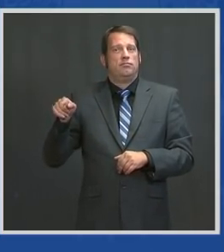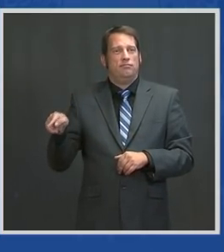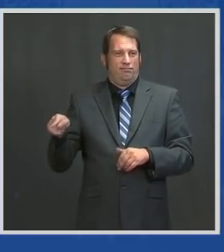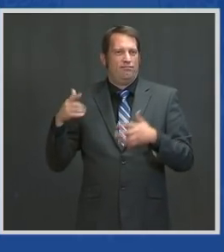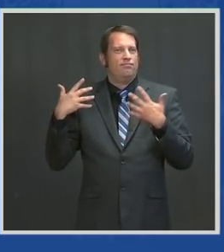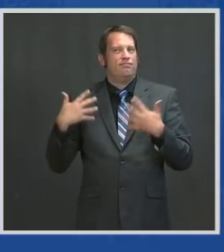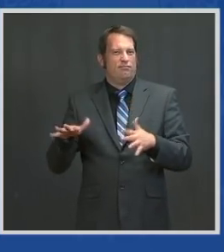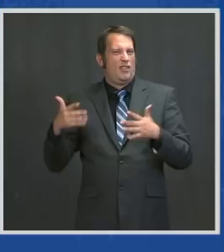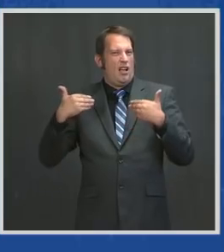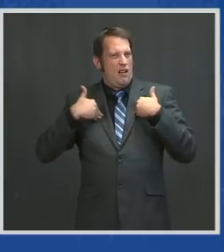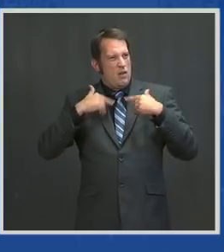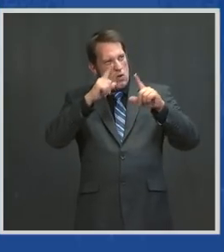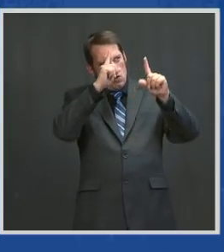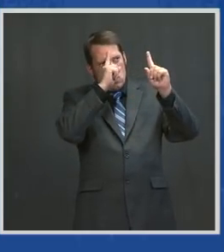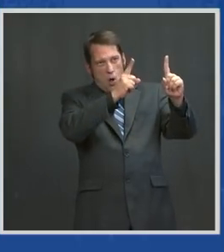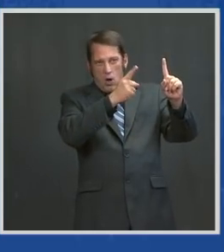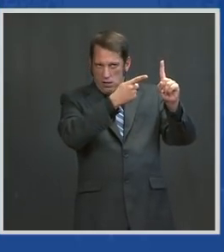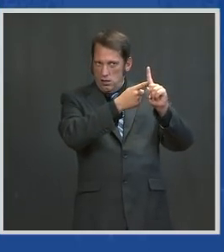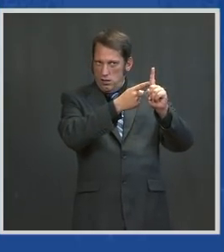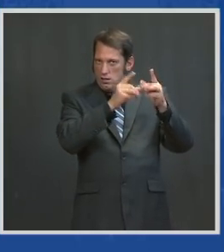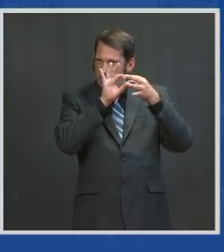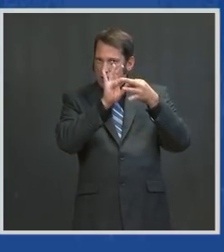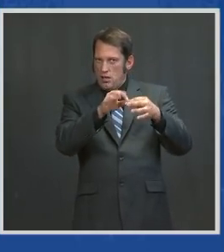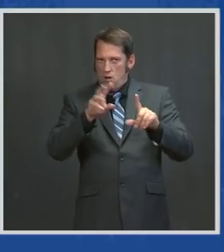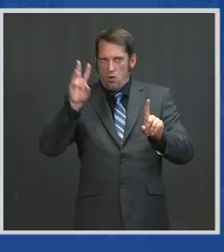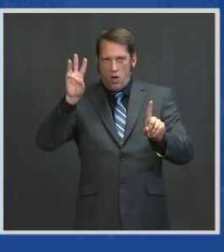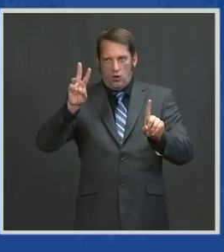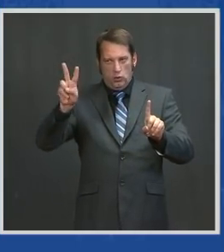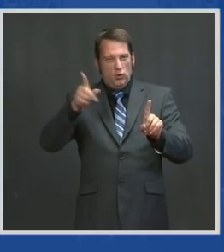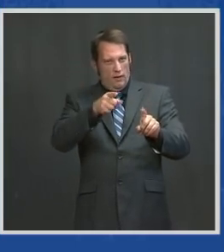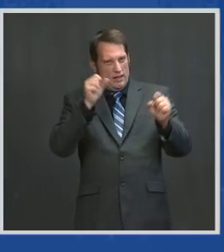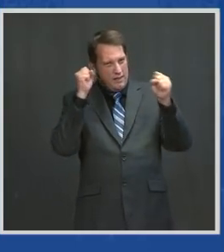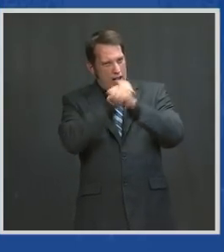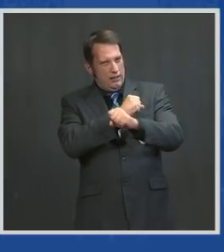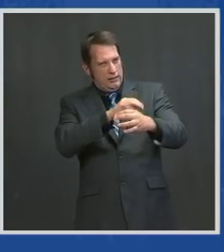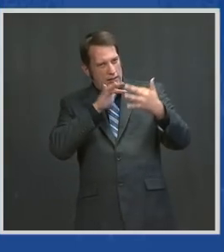flying, fighting, winning. It was done together.